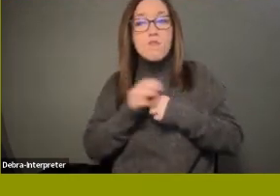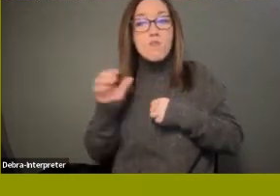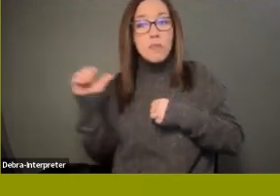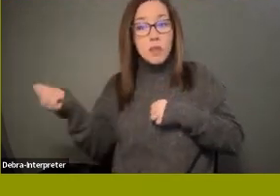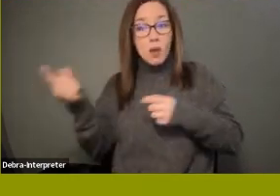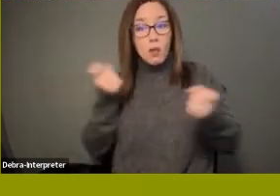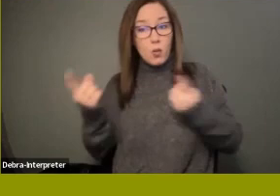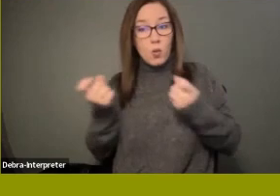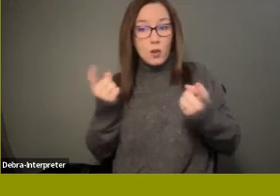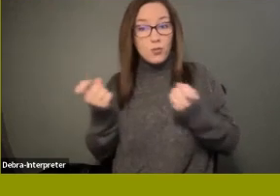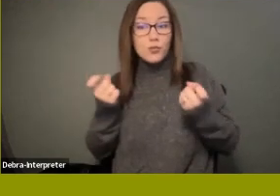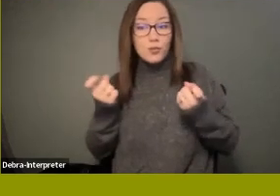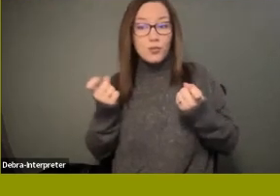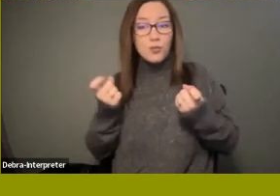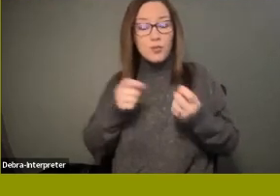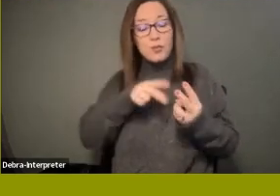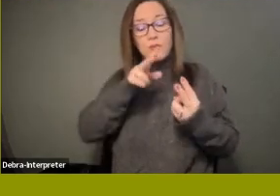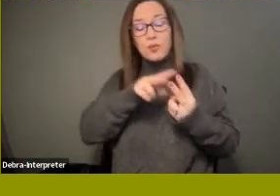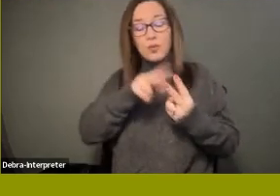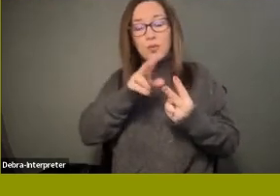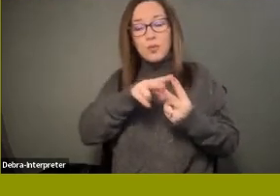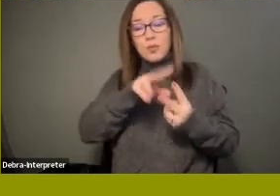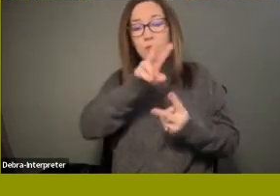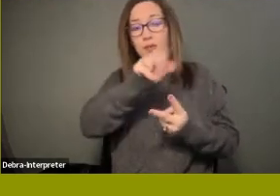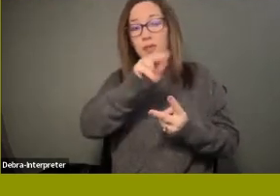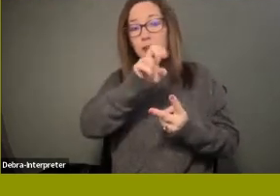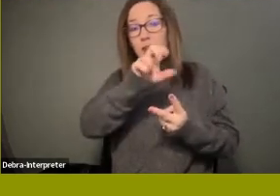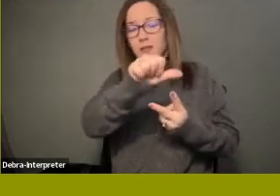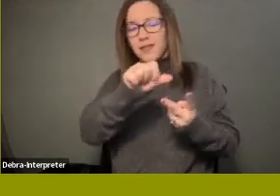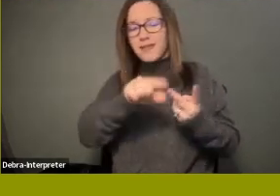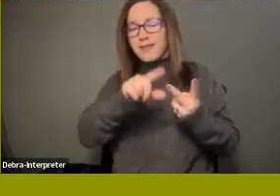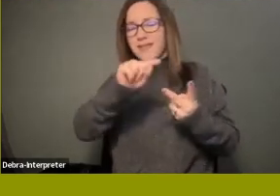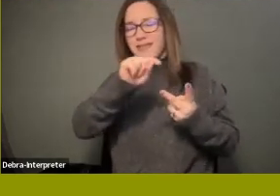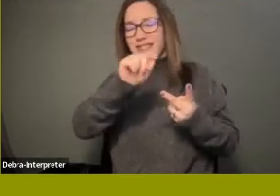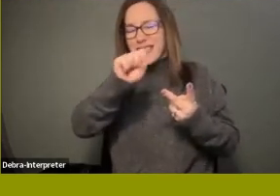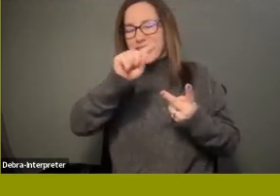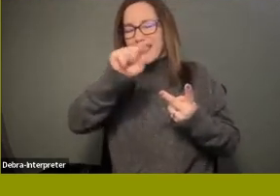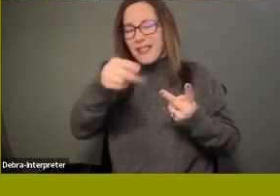HOURBGS and I want to respect people's time. If anyone has additional question as Vanessa and